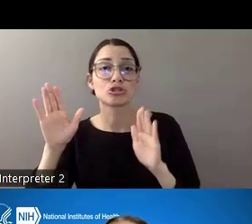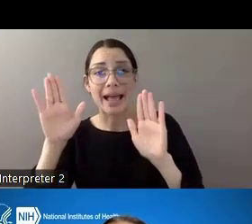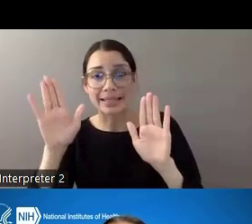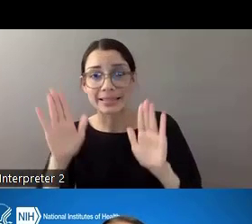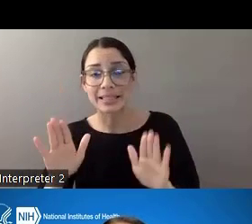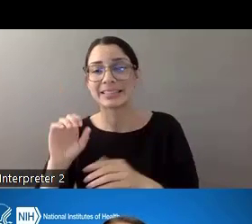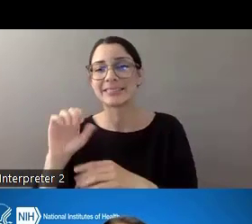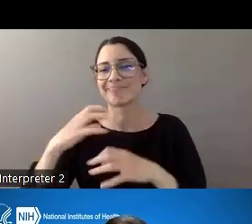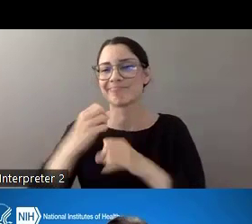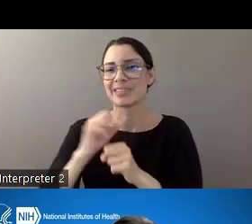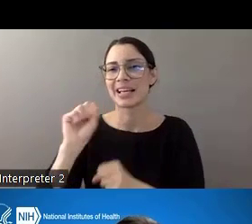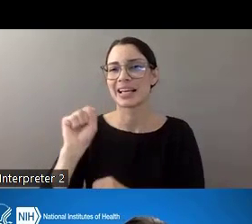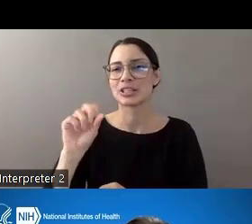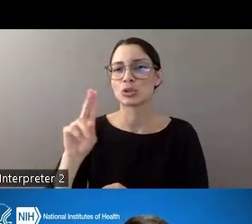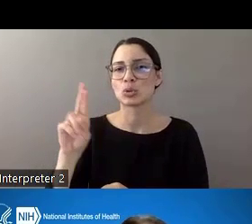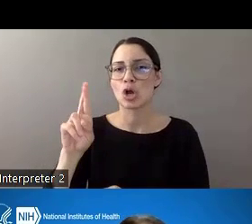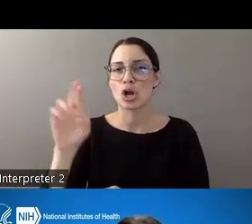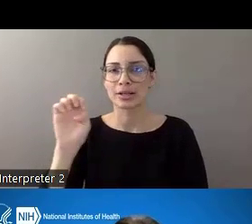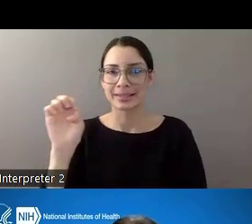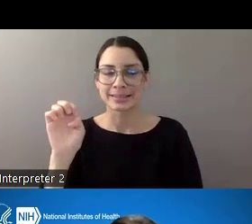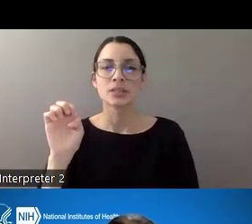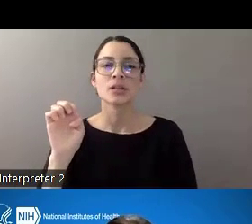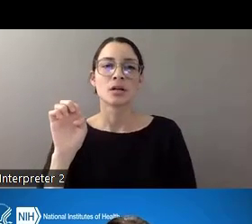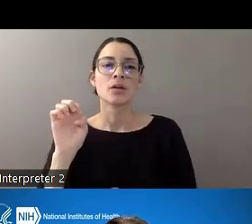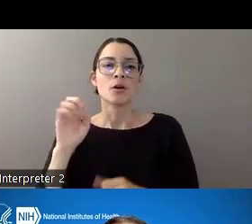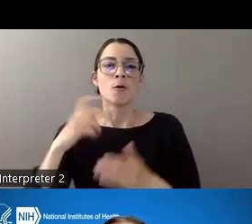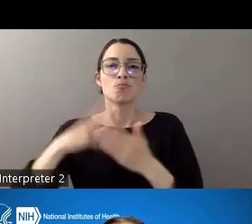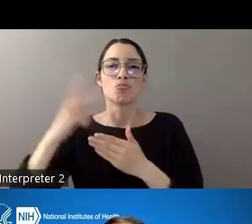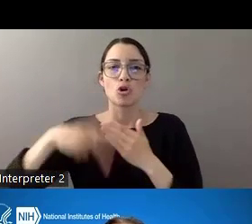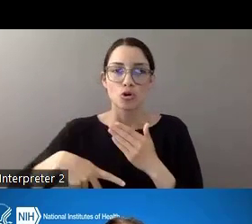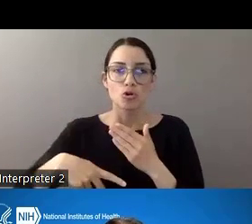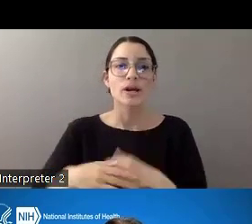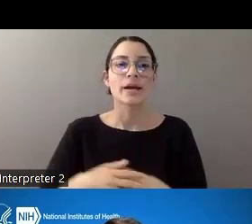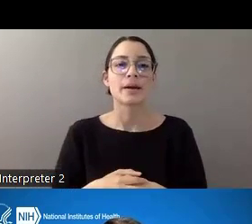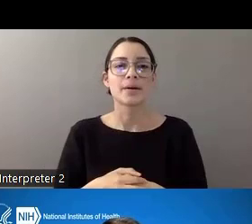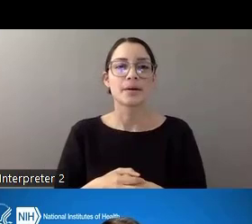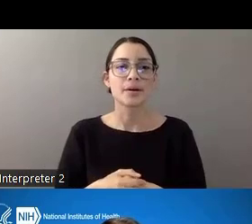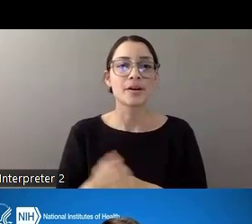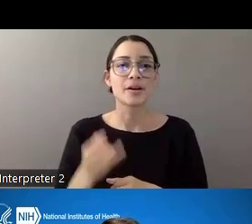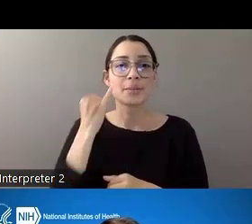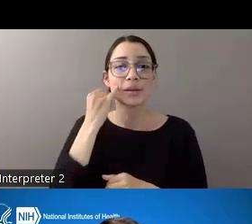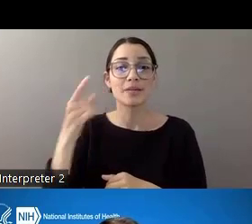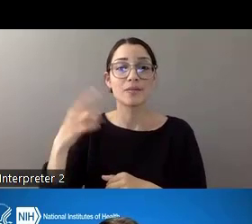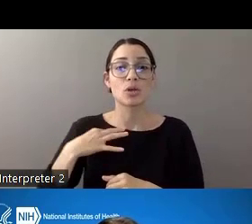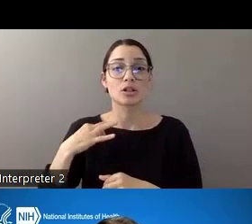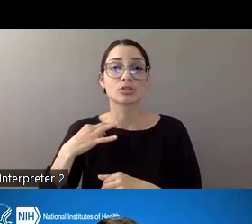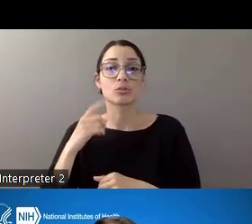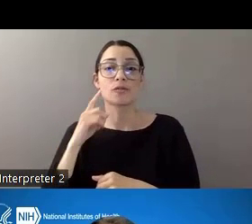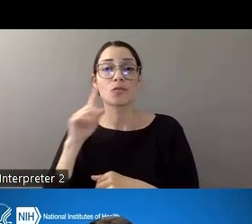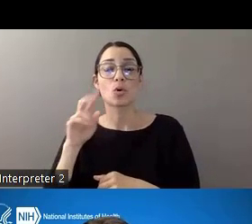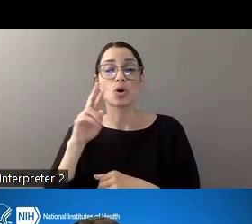If your institution is R16-eligible, you are also eligible for the recent SuRE Resource Center